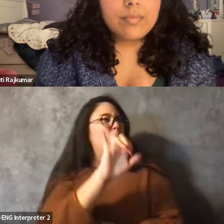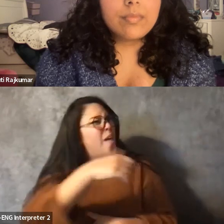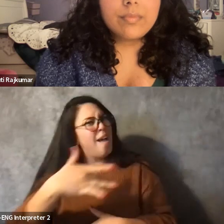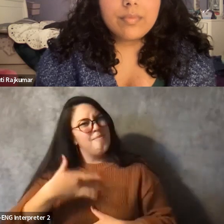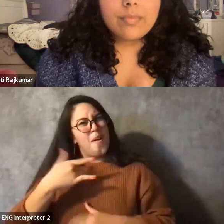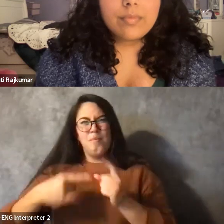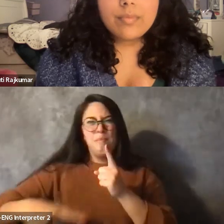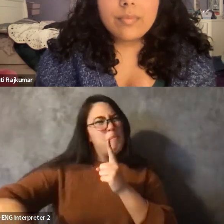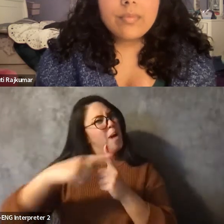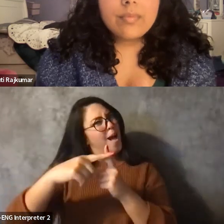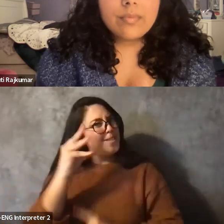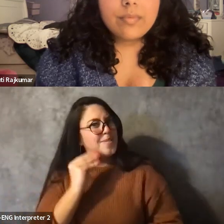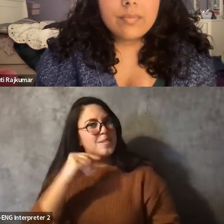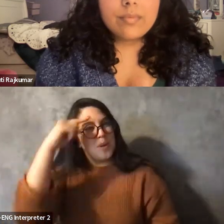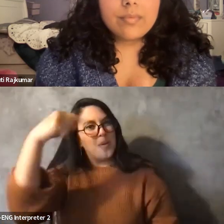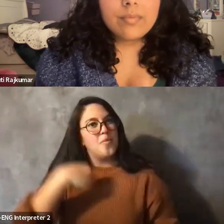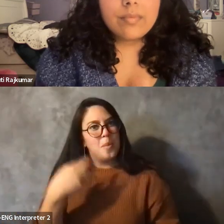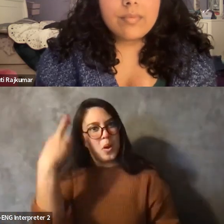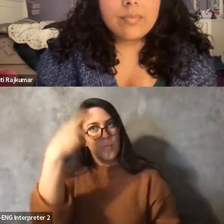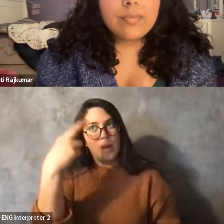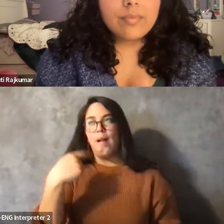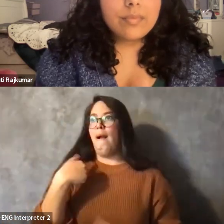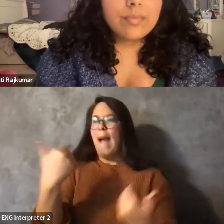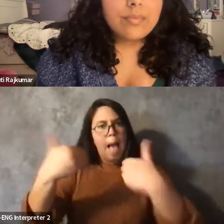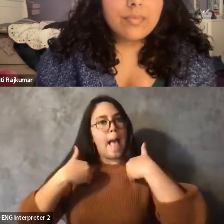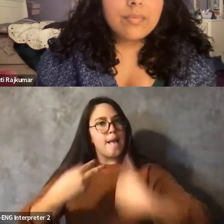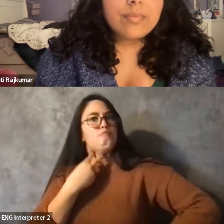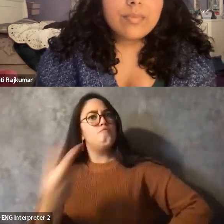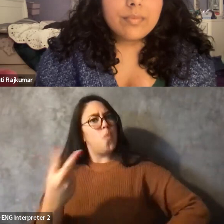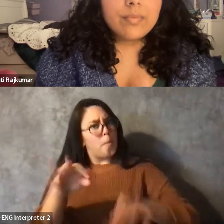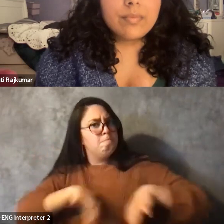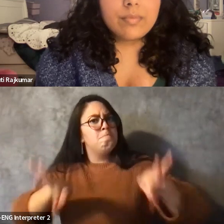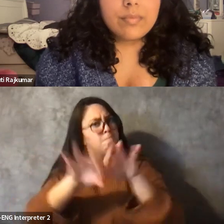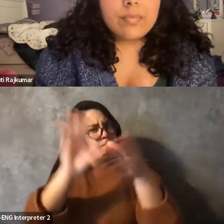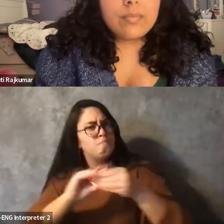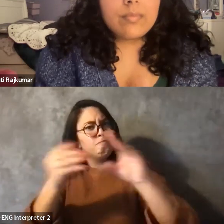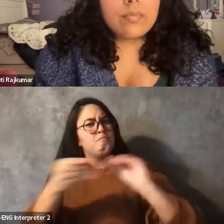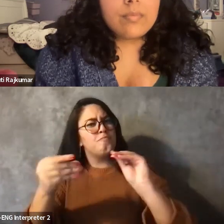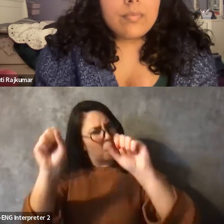and that I needed to use it to, you know, change the world to be more accommodating